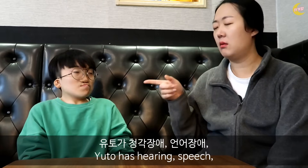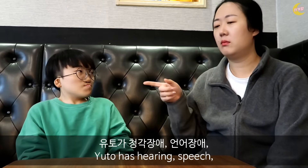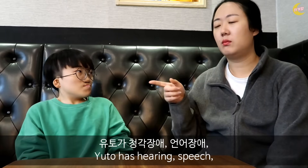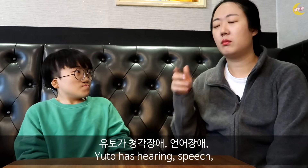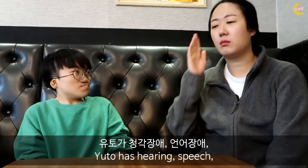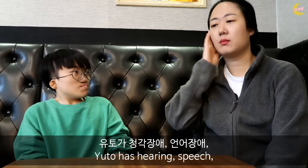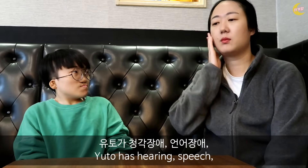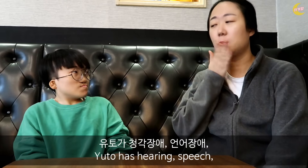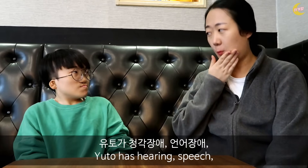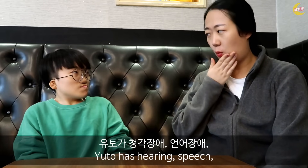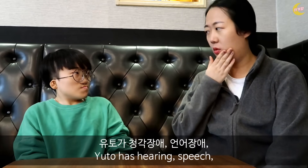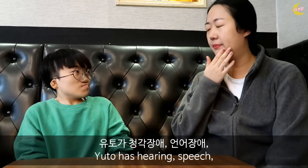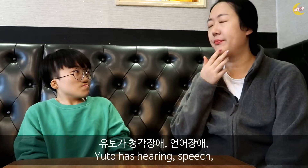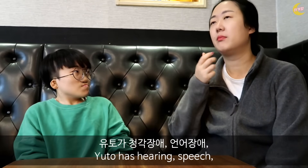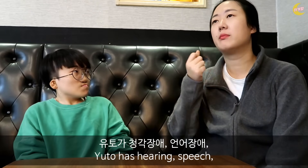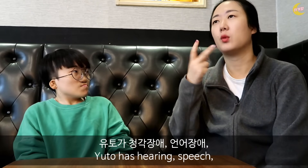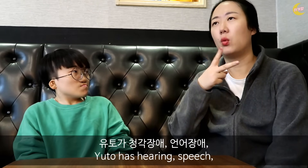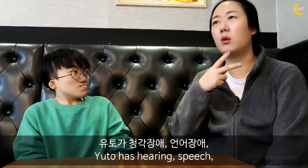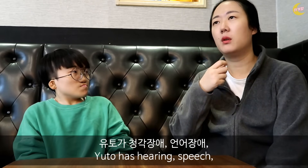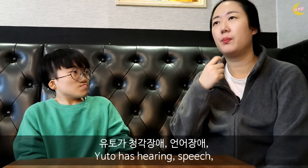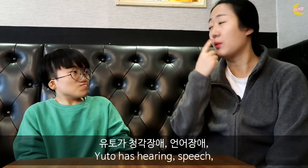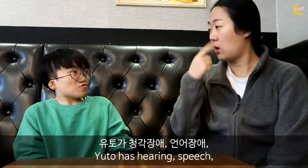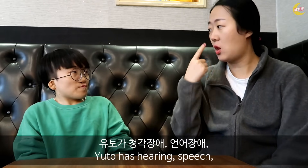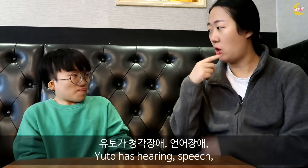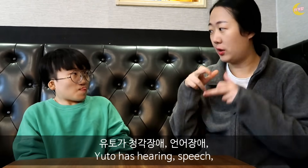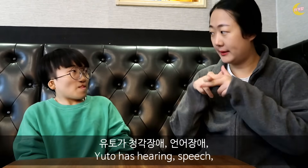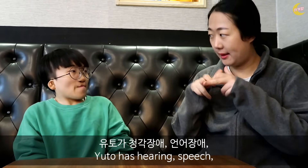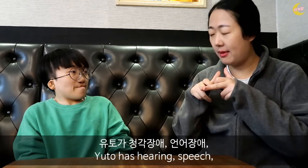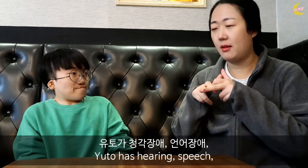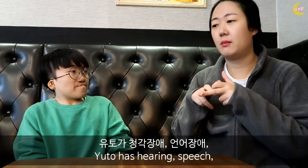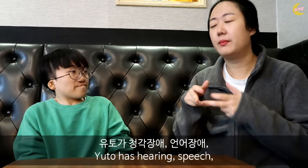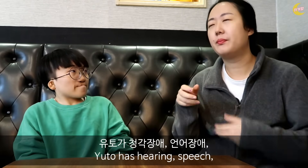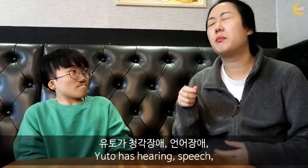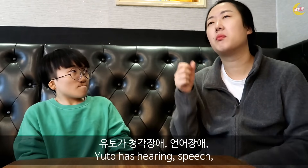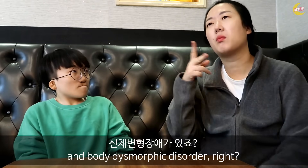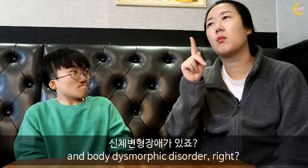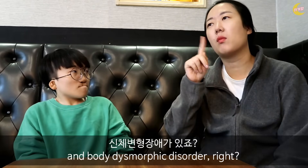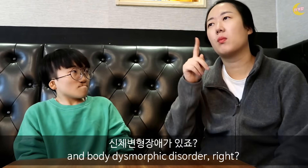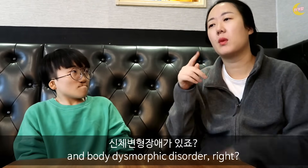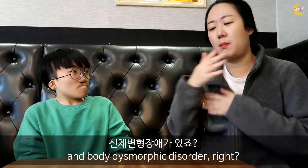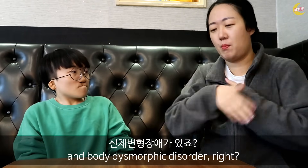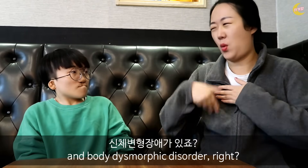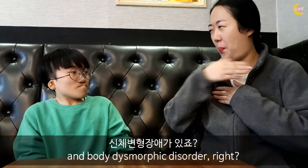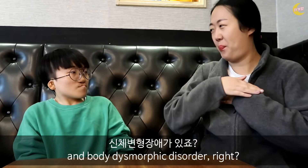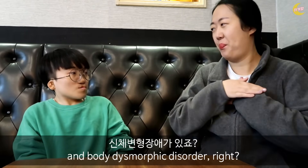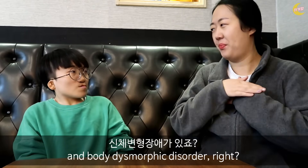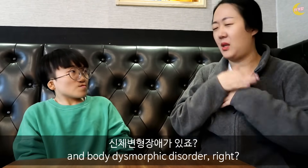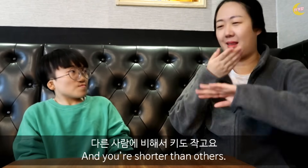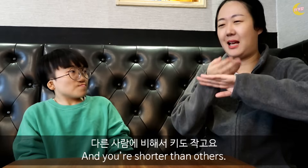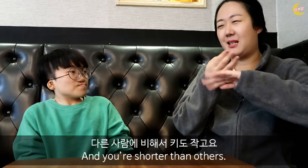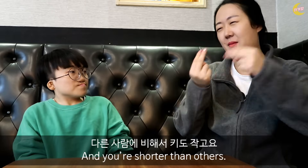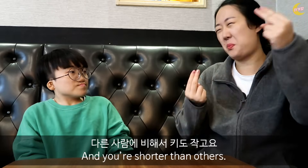Yuto has hearing, speech, and body dysmorphic disorder, right?